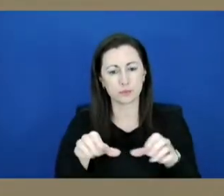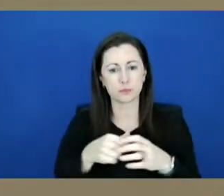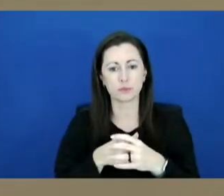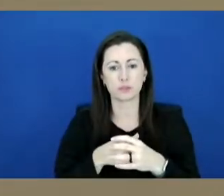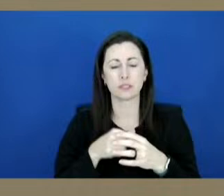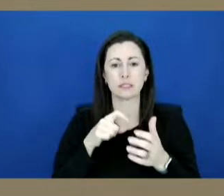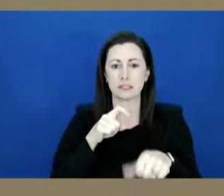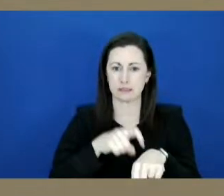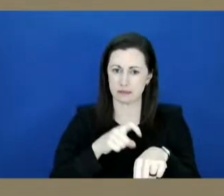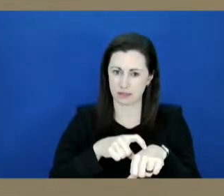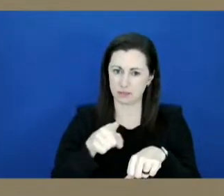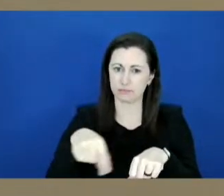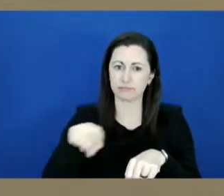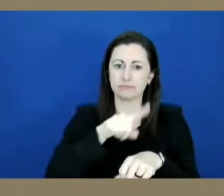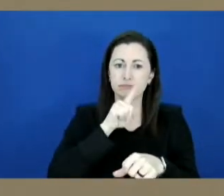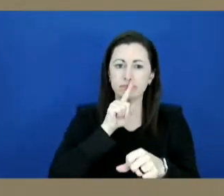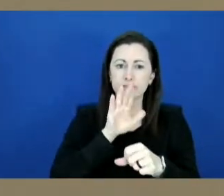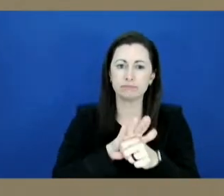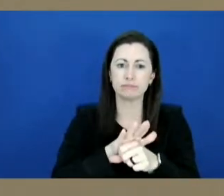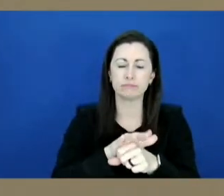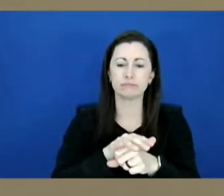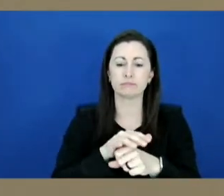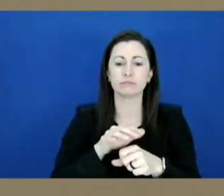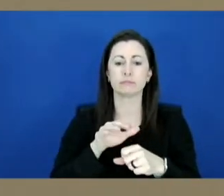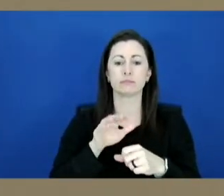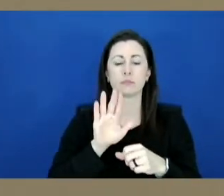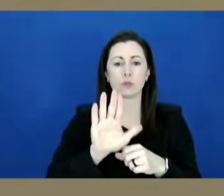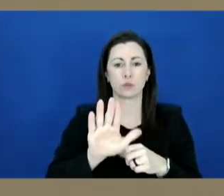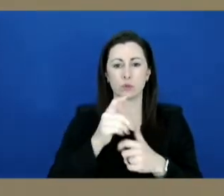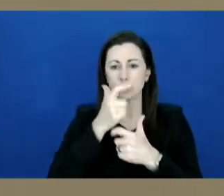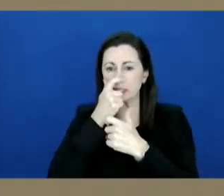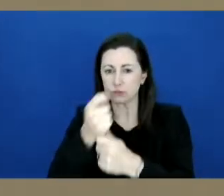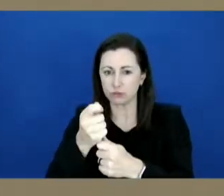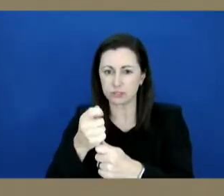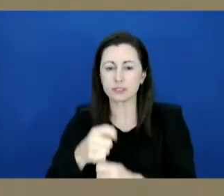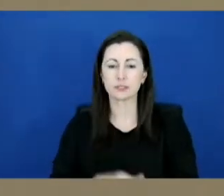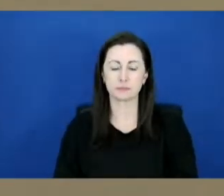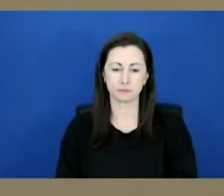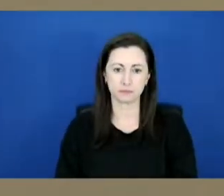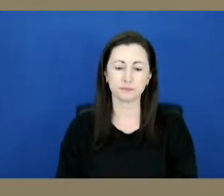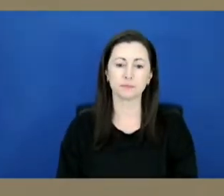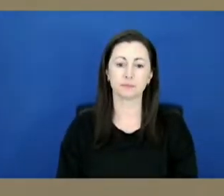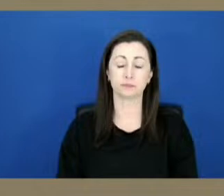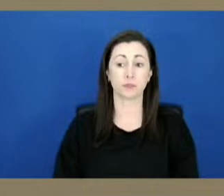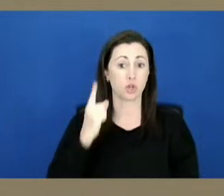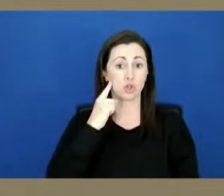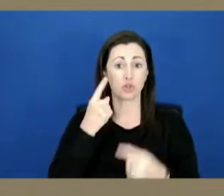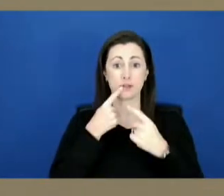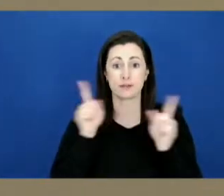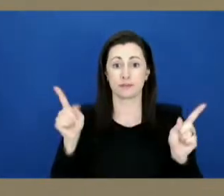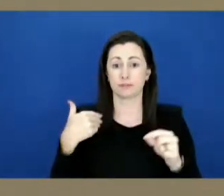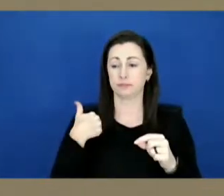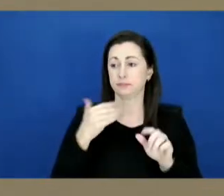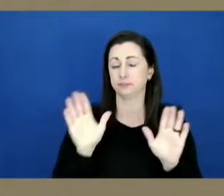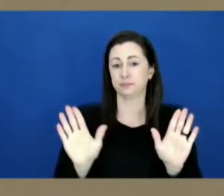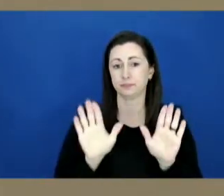SO THANK YOU SO MUCH FOR WHAT YOU DO.